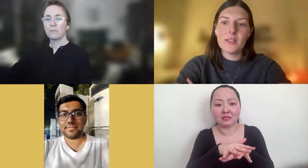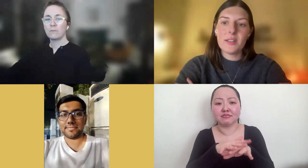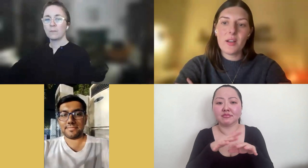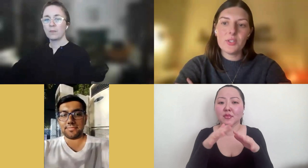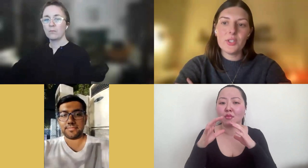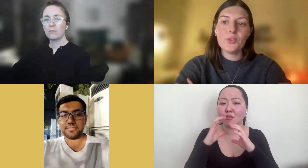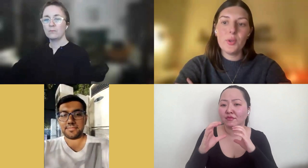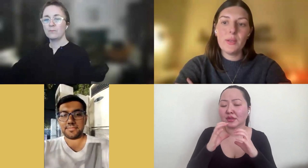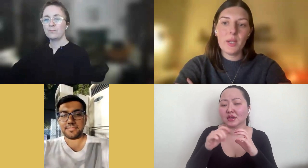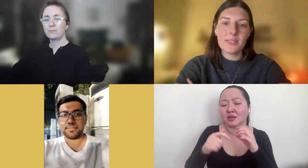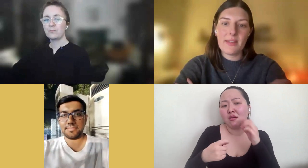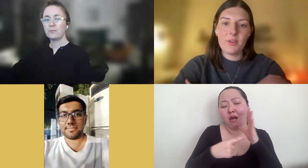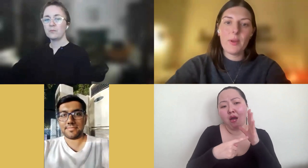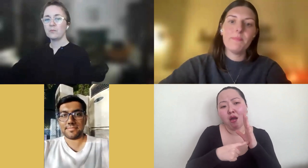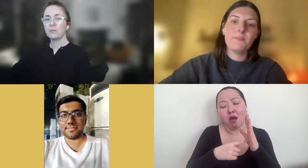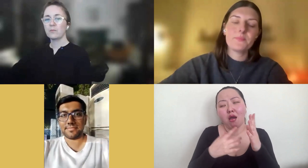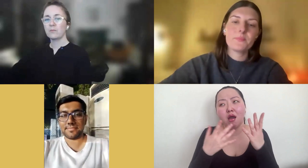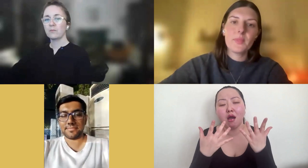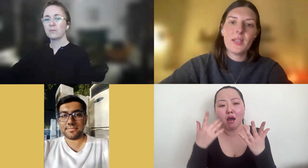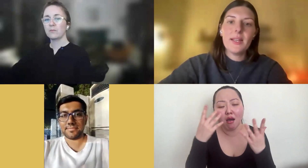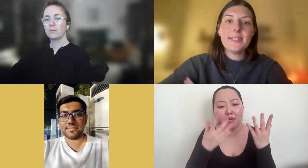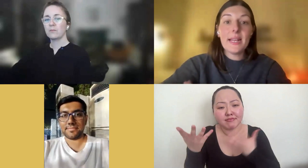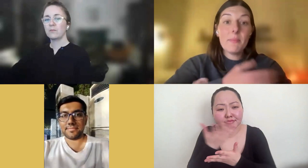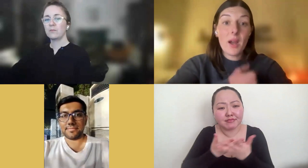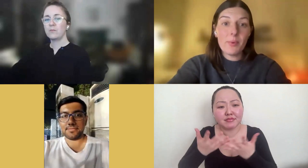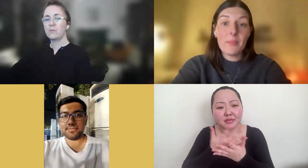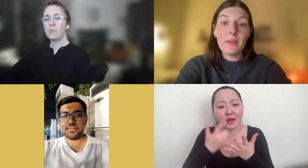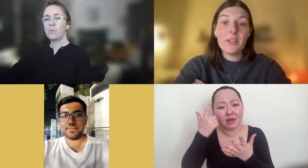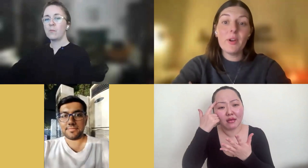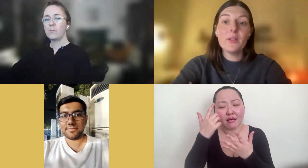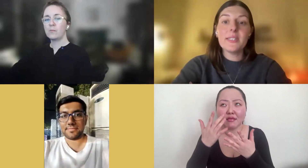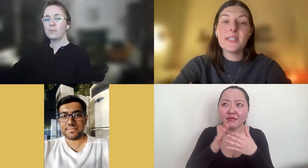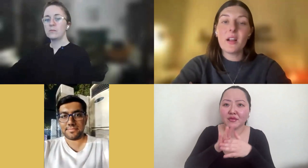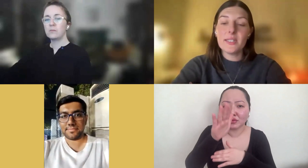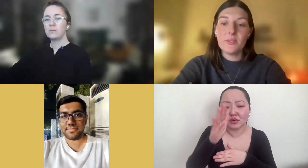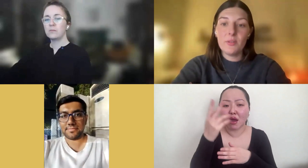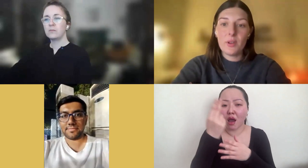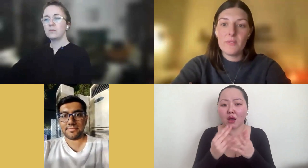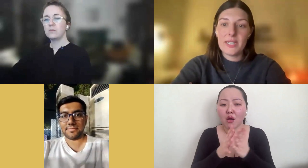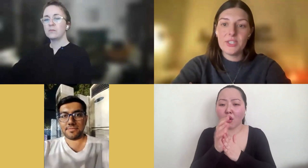of arts and culture truly belongs to everyone. Today my primary role is to guide us through this,